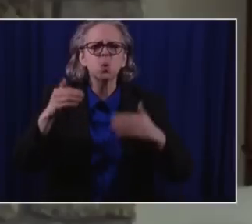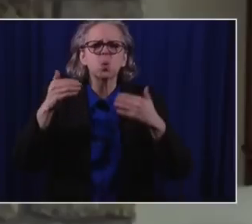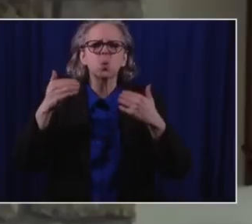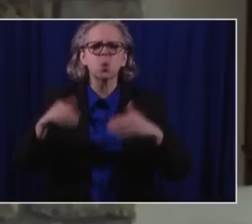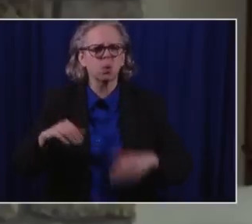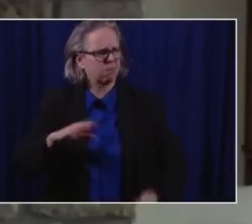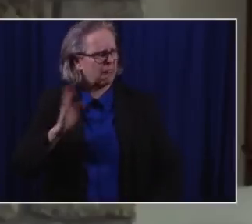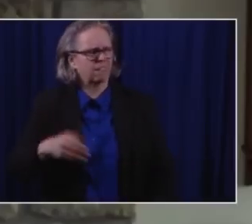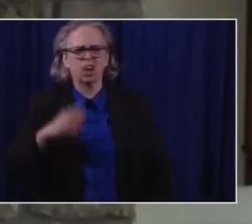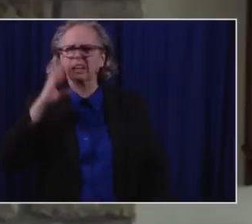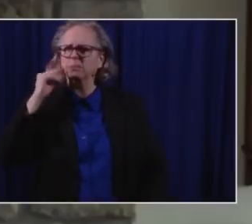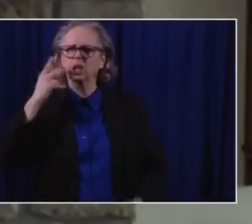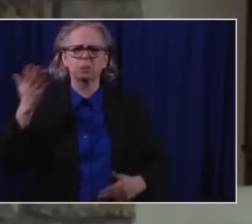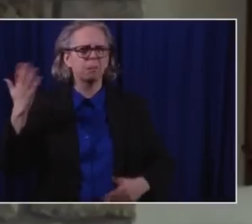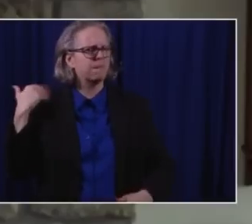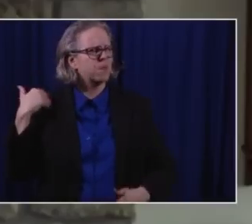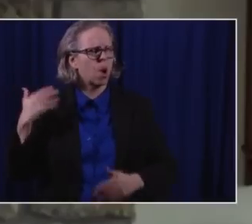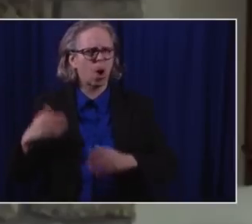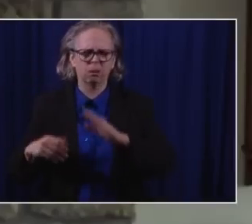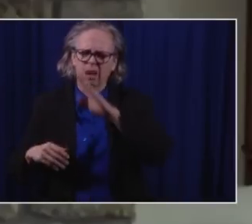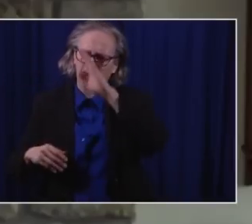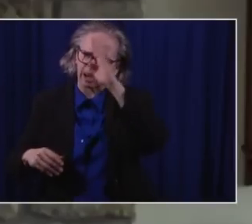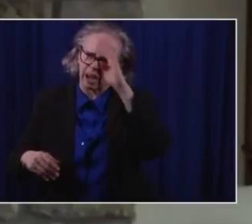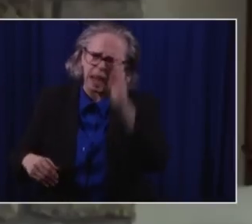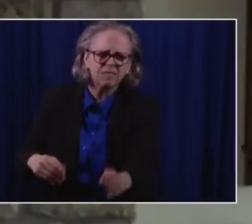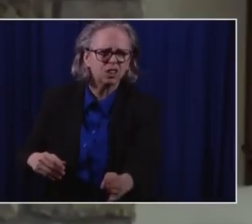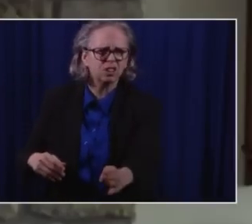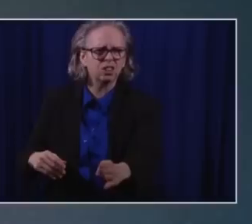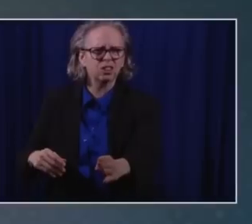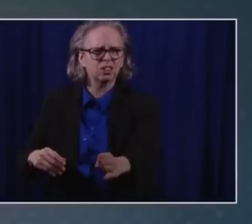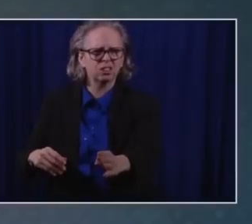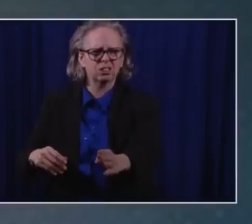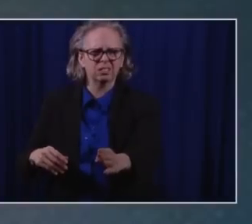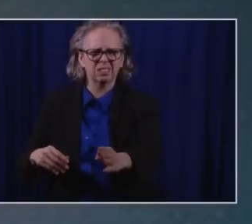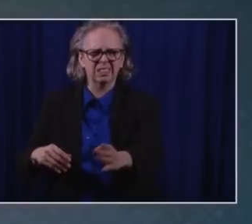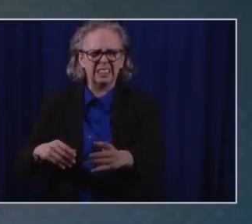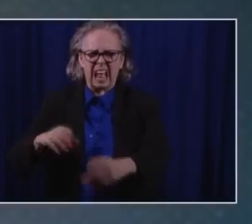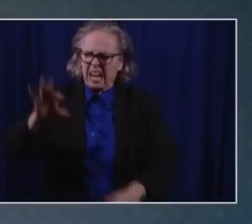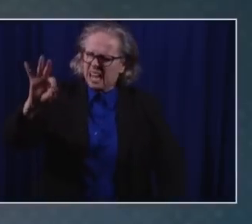970 caregivers out that's a kind of shocking. Number if you have anything like that before he didn't probably didn't have